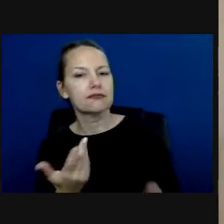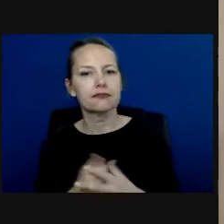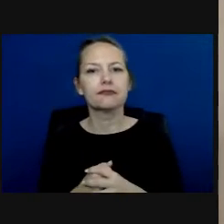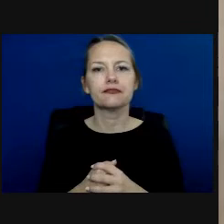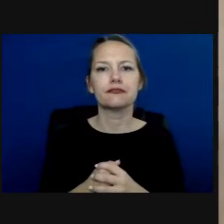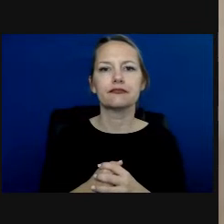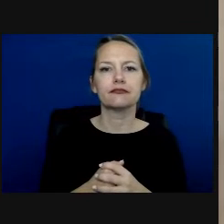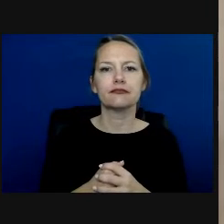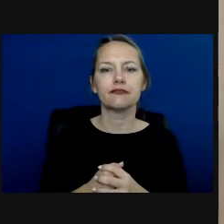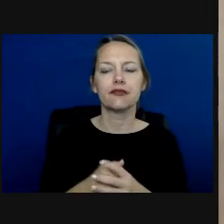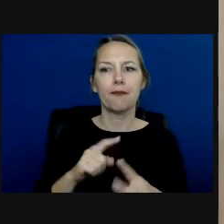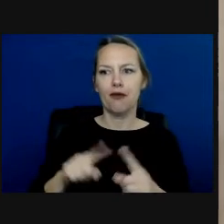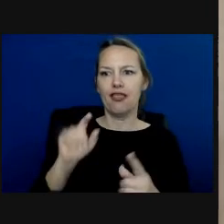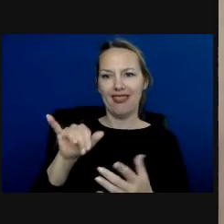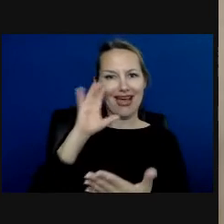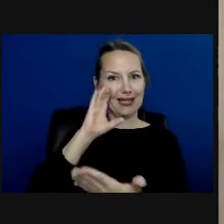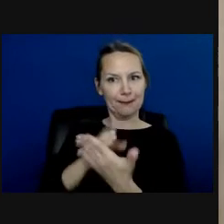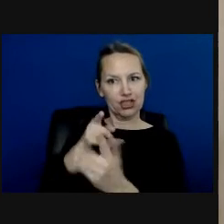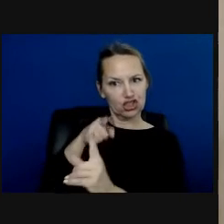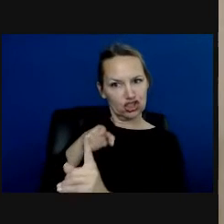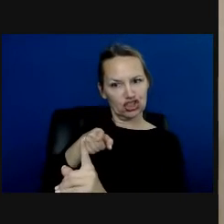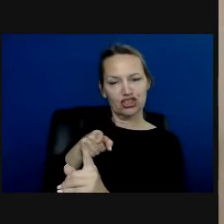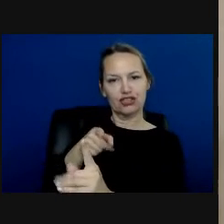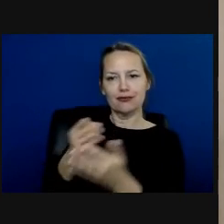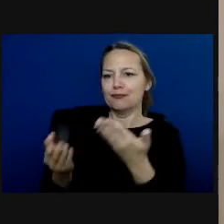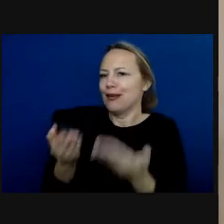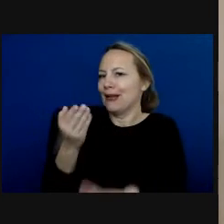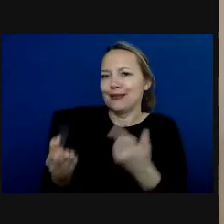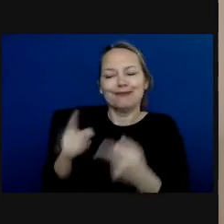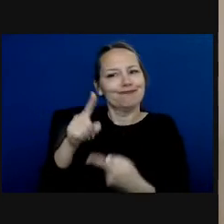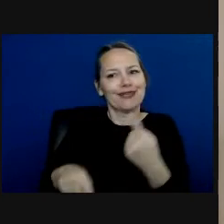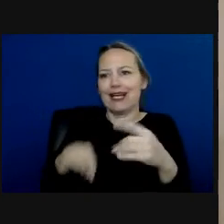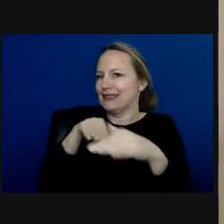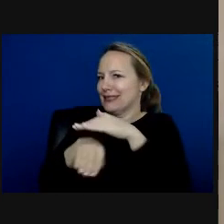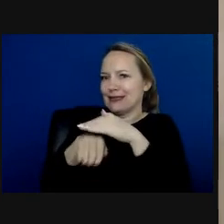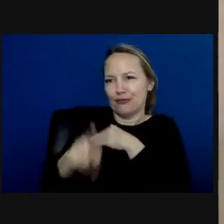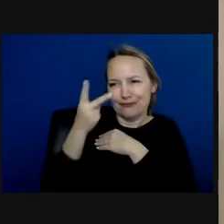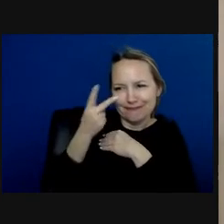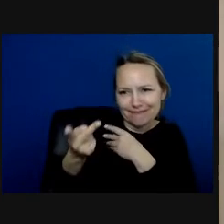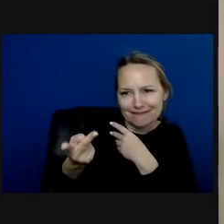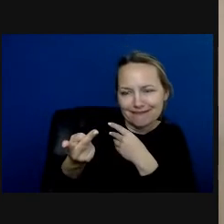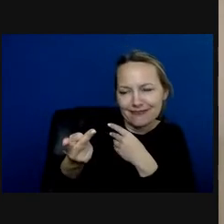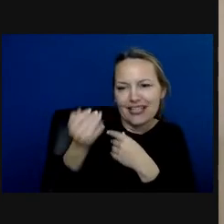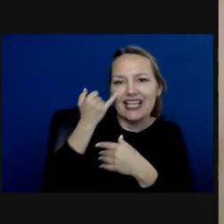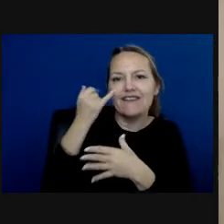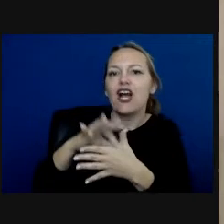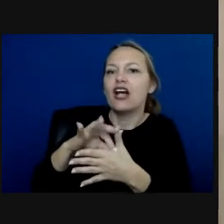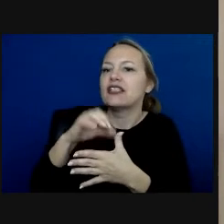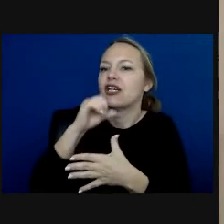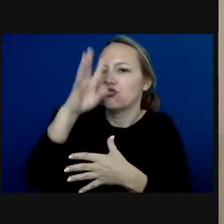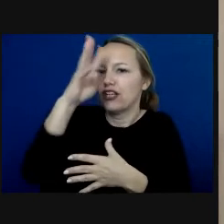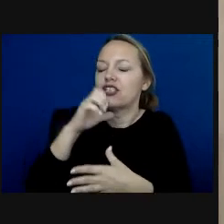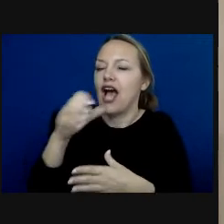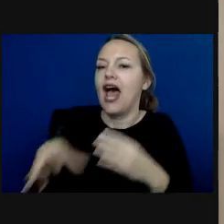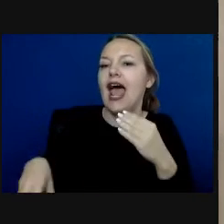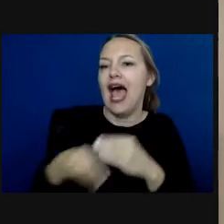The image that's attached may not be accessible if the content creator doesn't add all text or describe the sunglasses